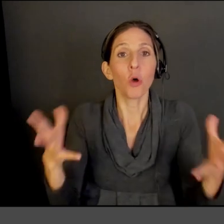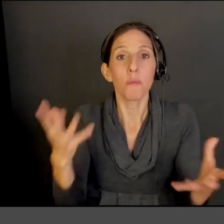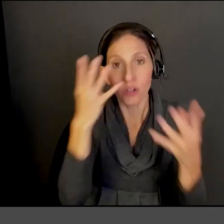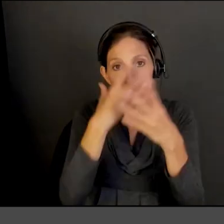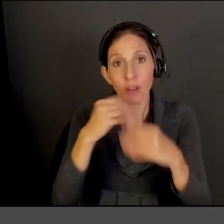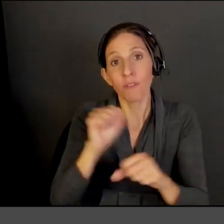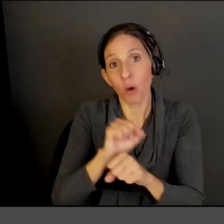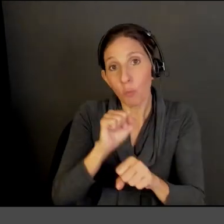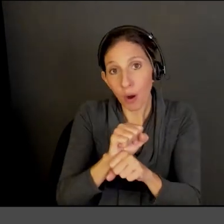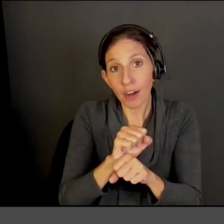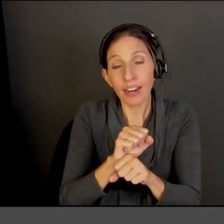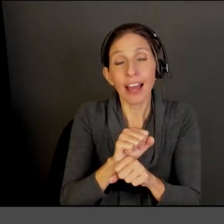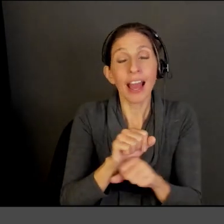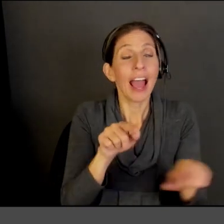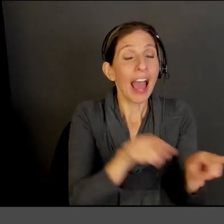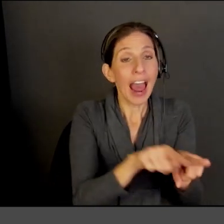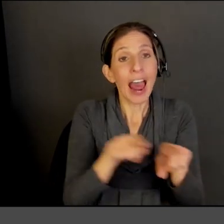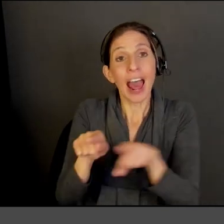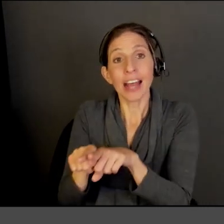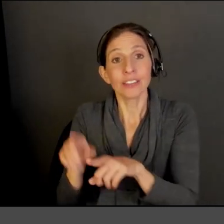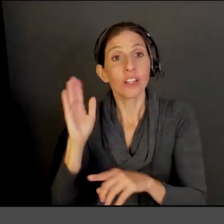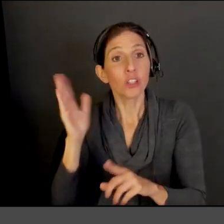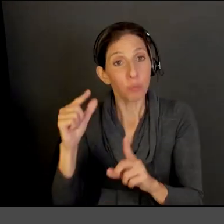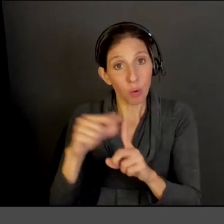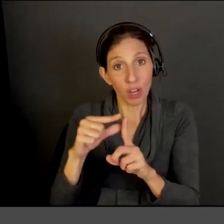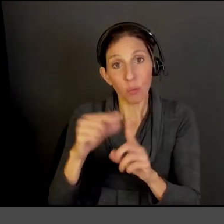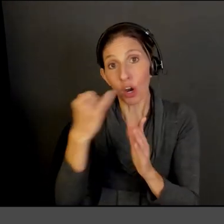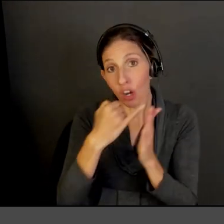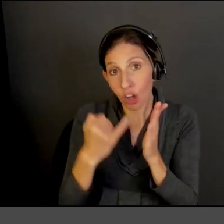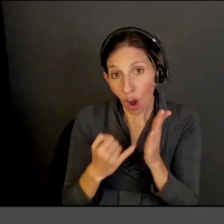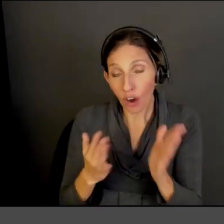AND DANZANTAS AND ALL THAT HAS BEEN INCREDIBLY